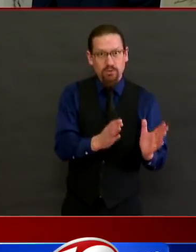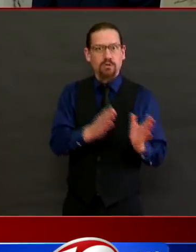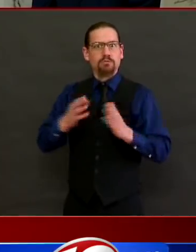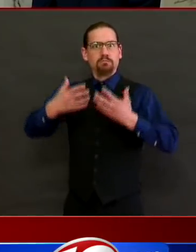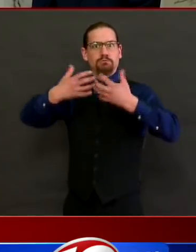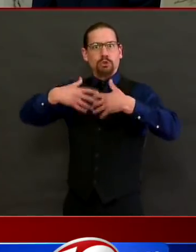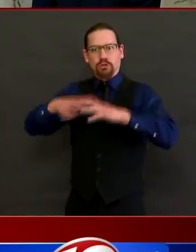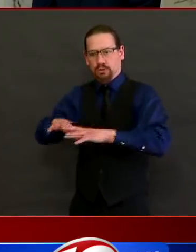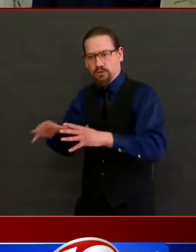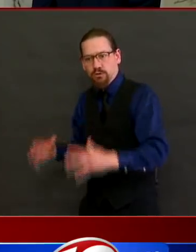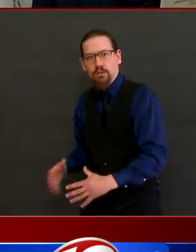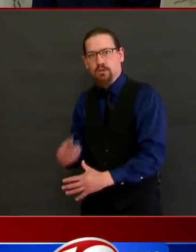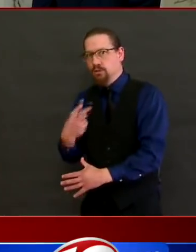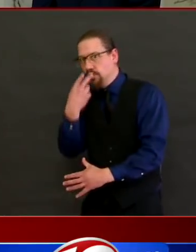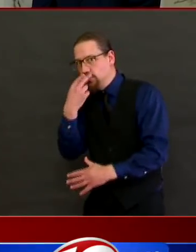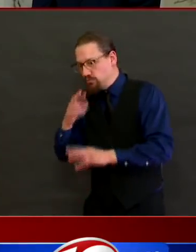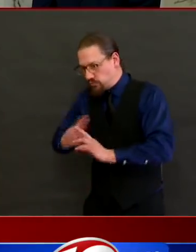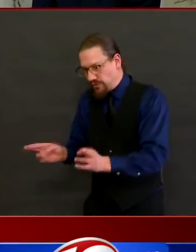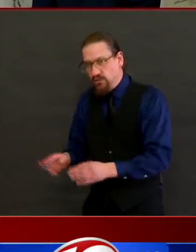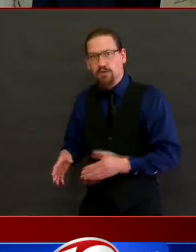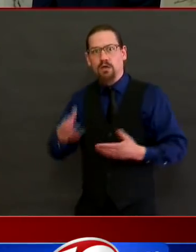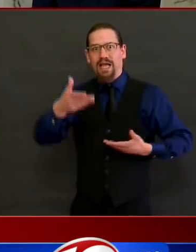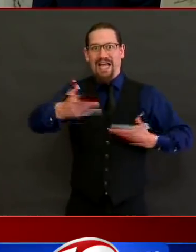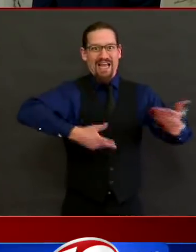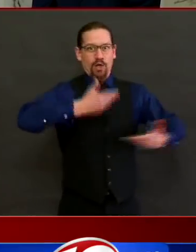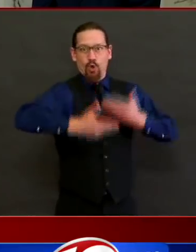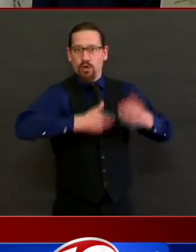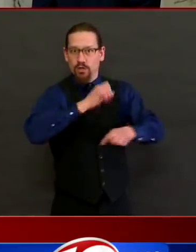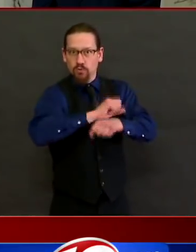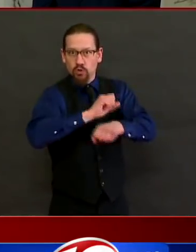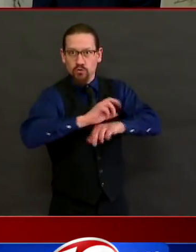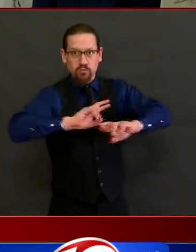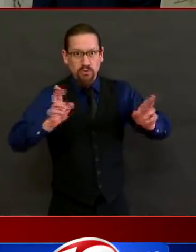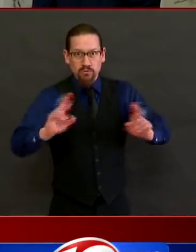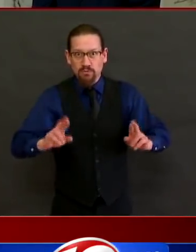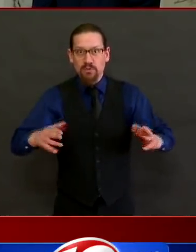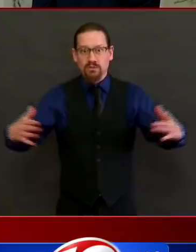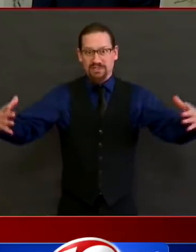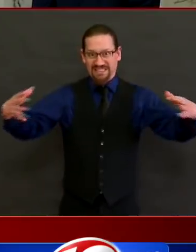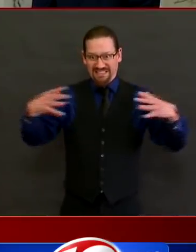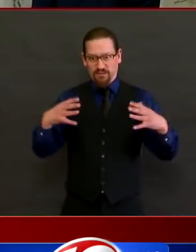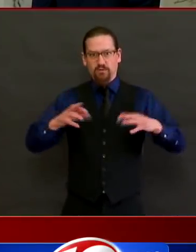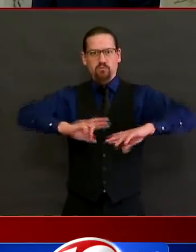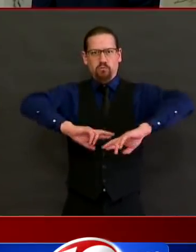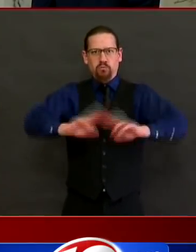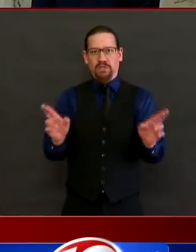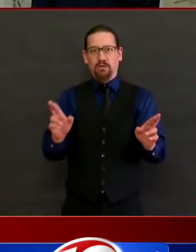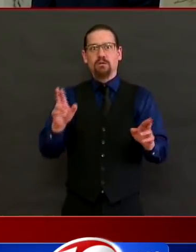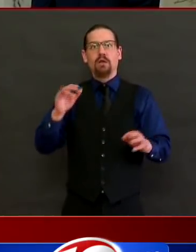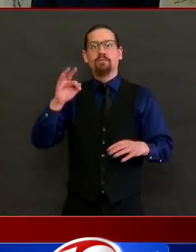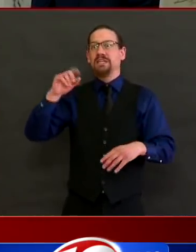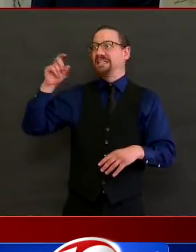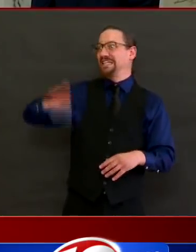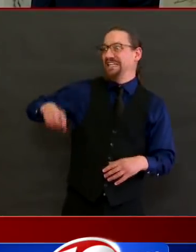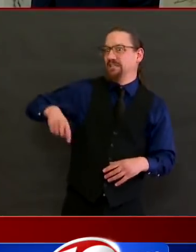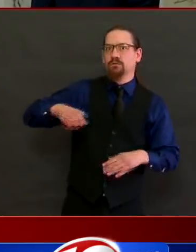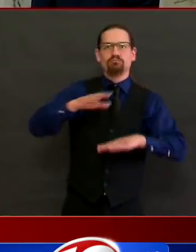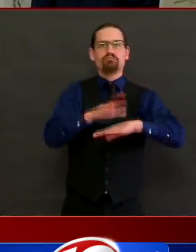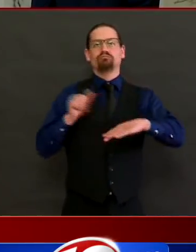THAT CANNOT BE THAT WAY FOREVER. BUT, WHEN WE START TO REOPEN AND IF THE NUMBERS GO UP, WE HAVE